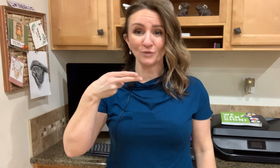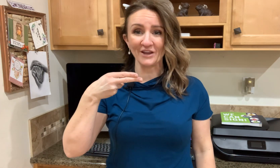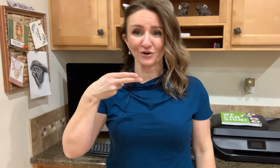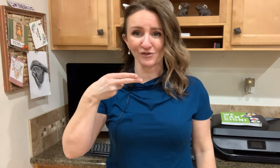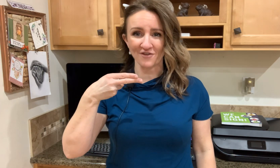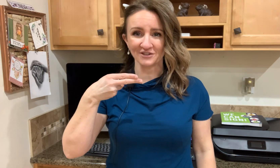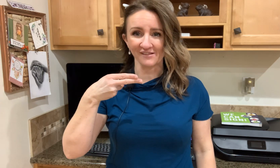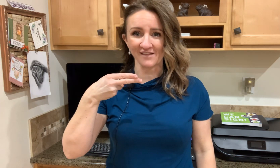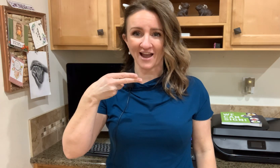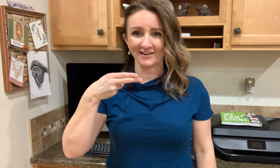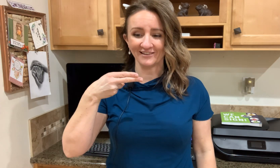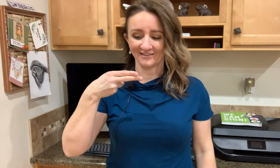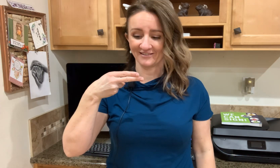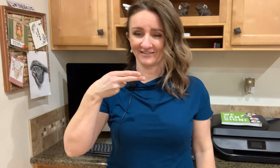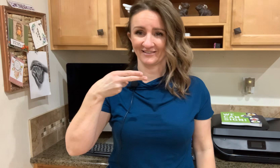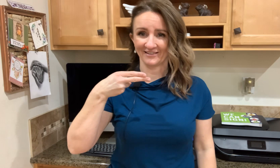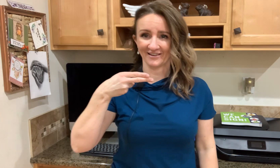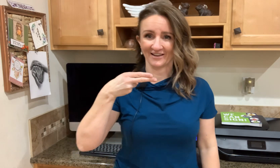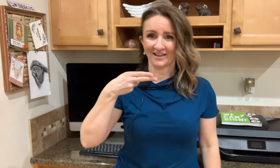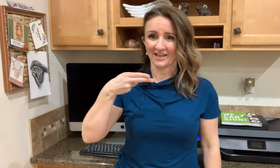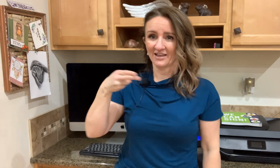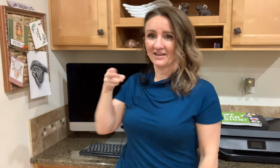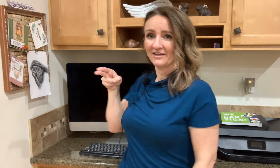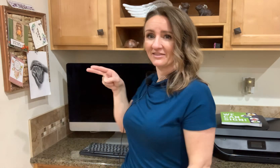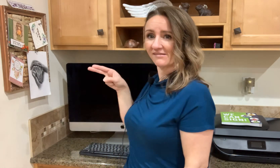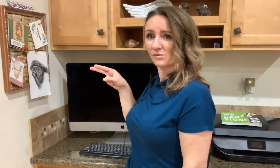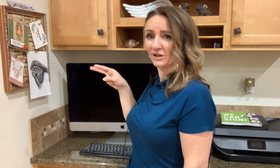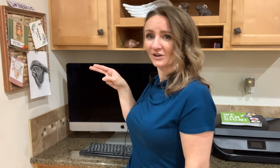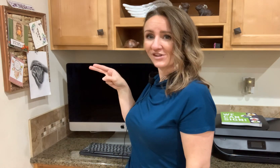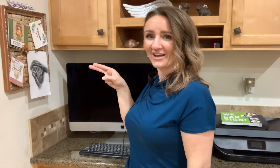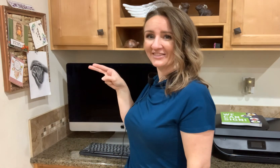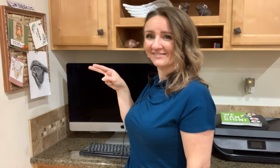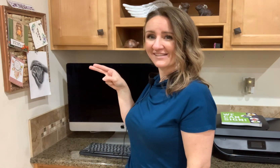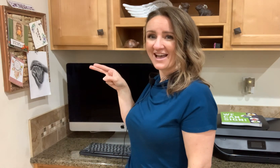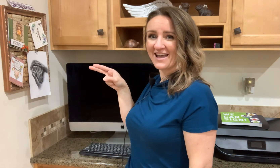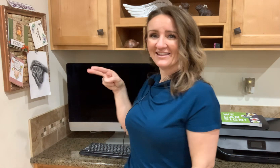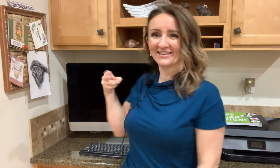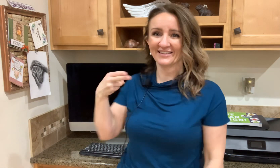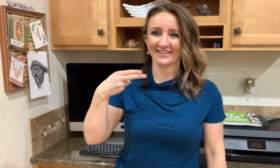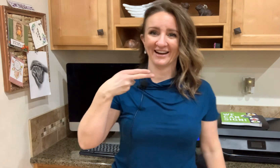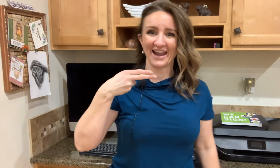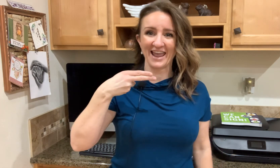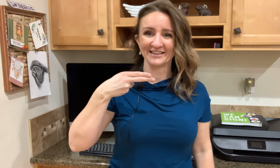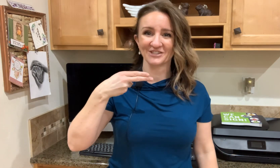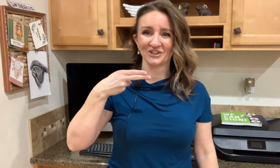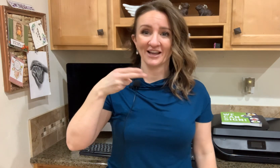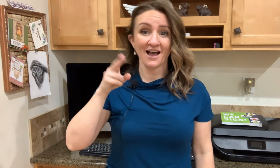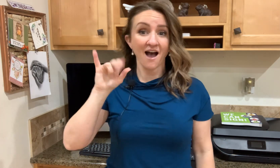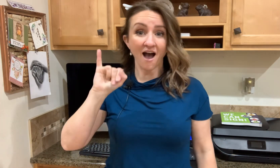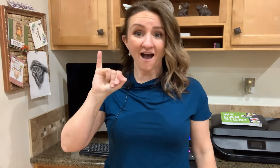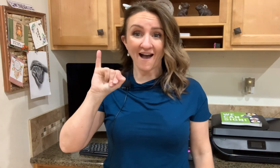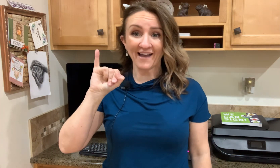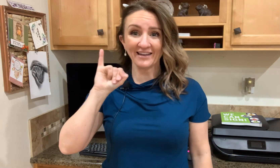fingers off to the side, this is what it looks like on the inside there, H. I is